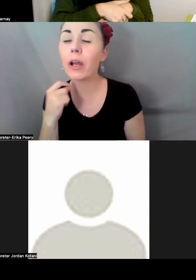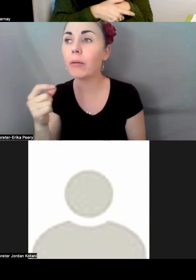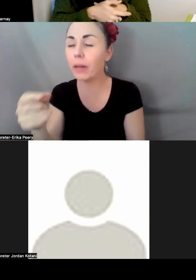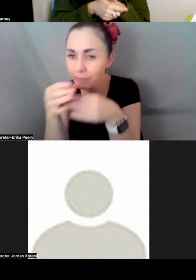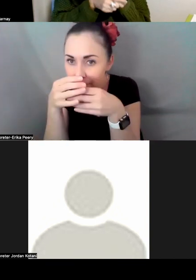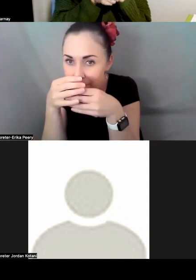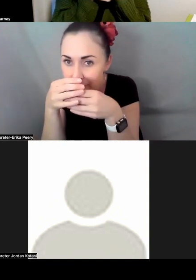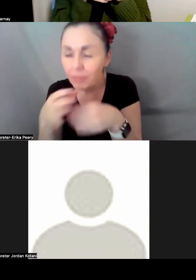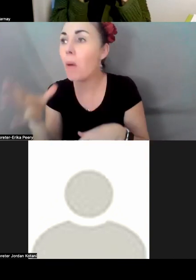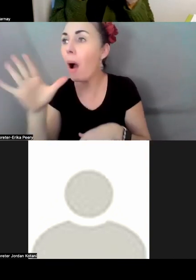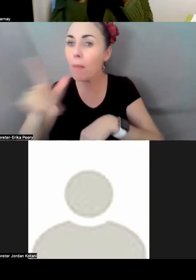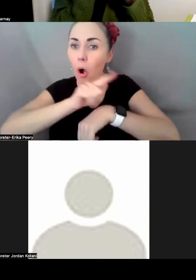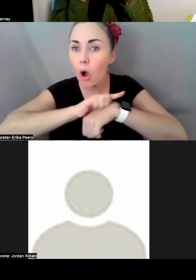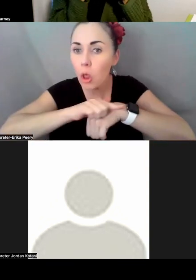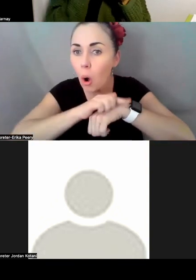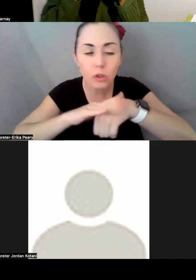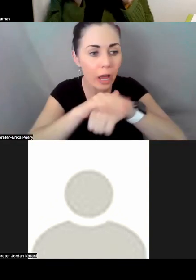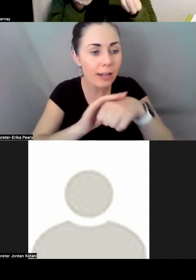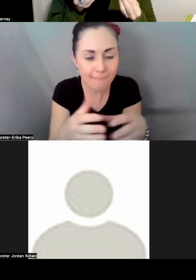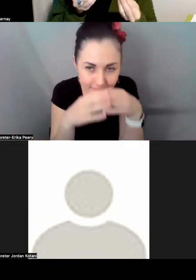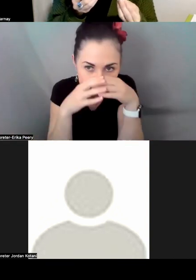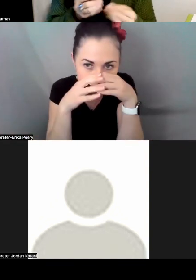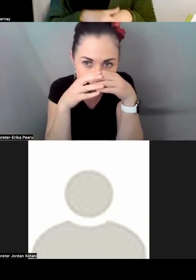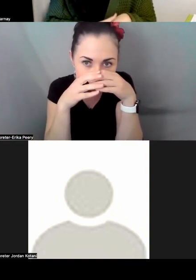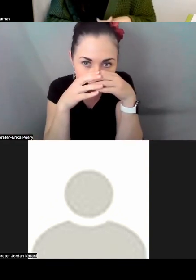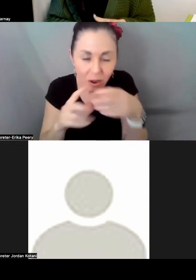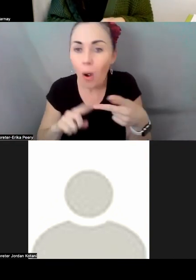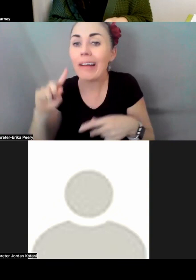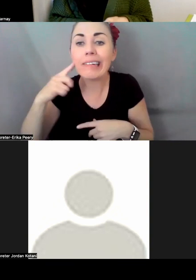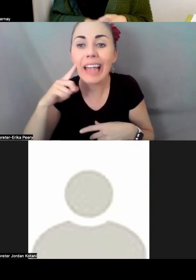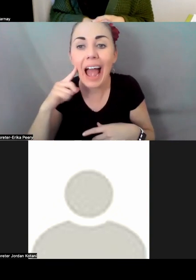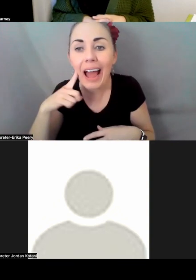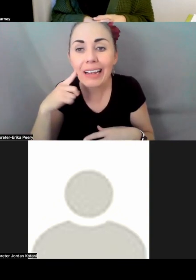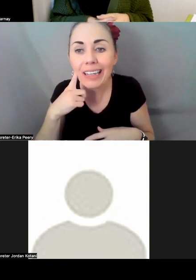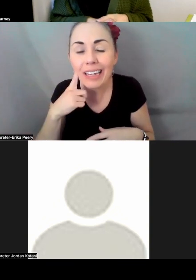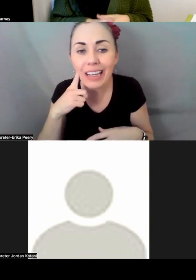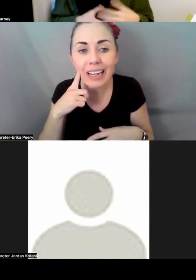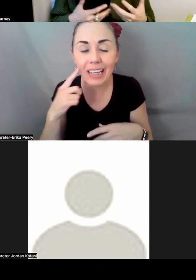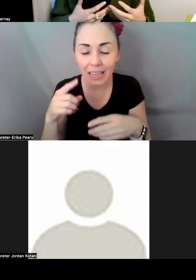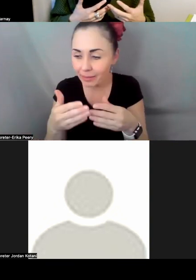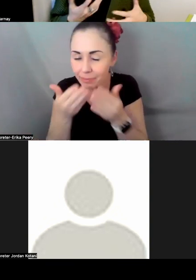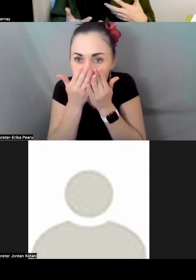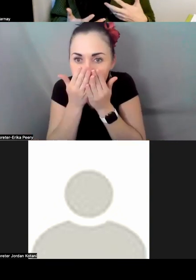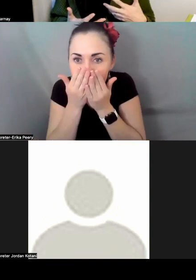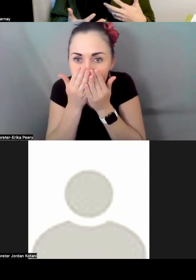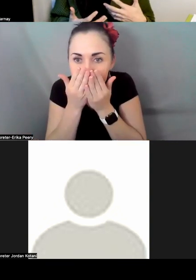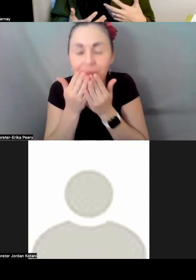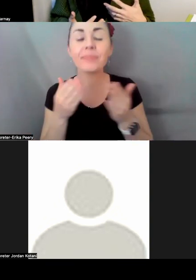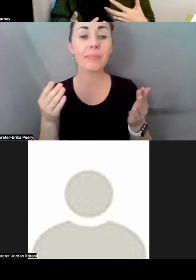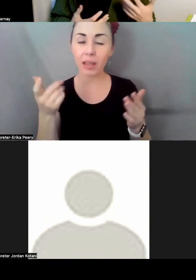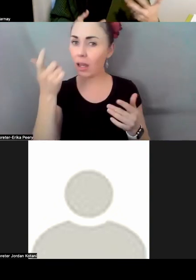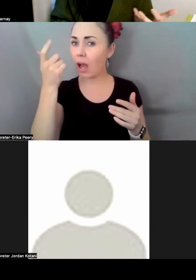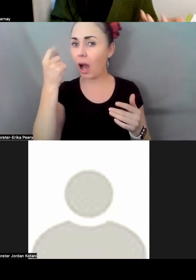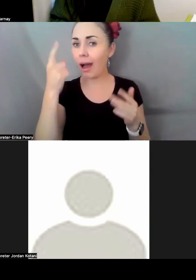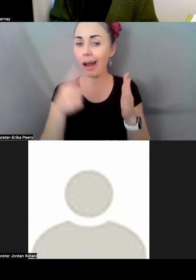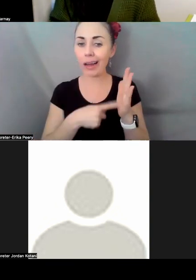They want to smell the cherry Jolly Rancher. Sometimes they fail to identify unsafe smells.